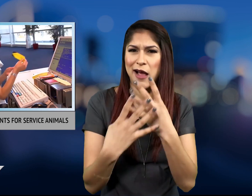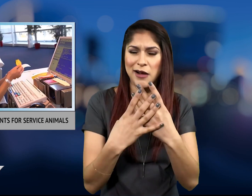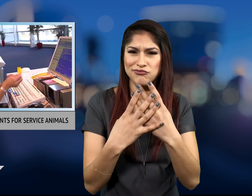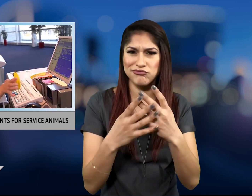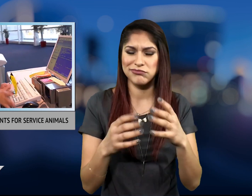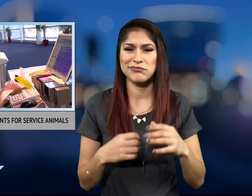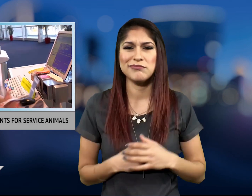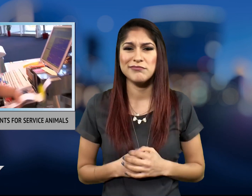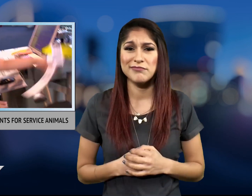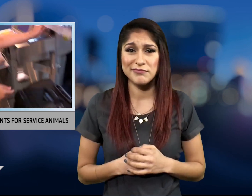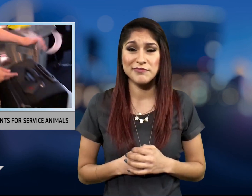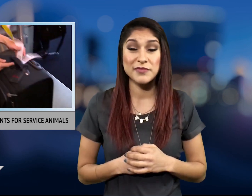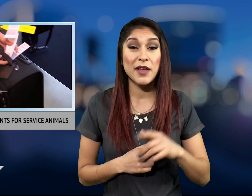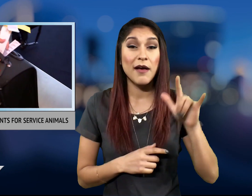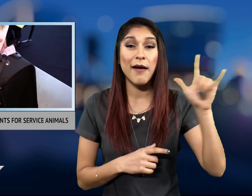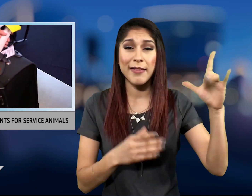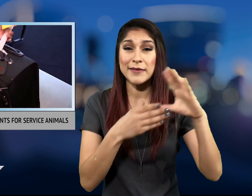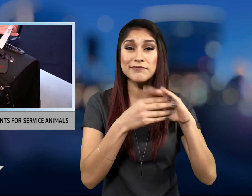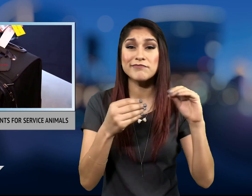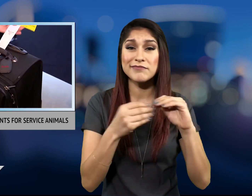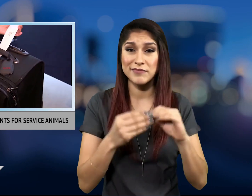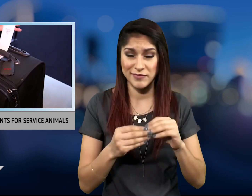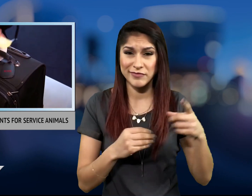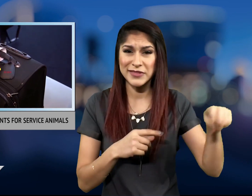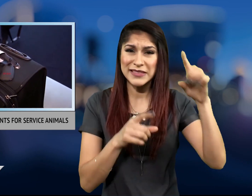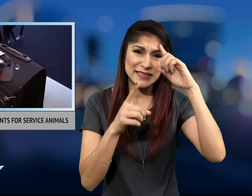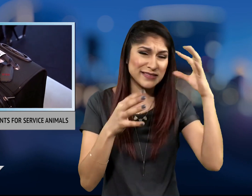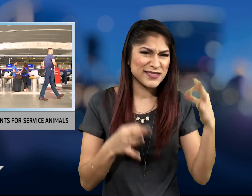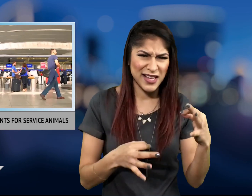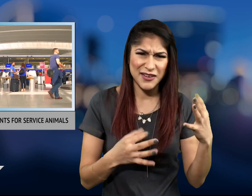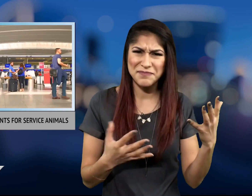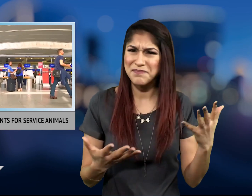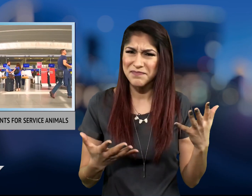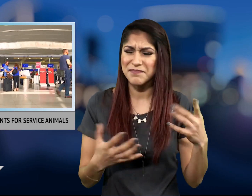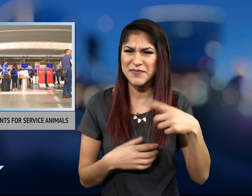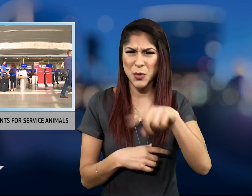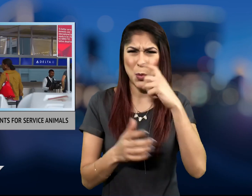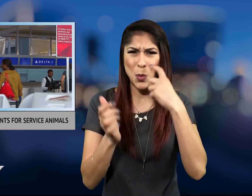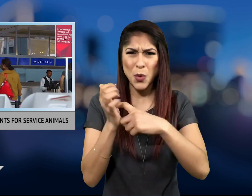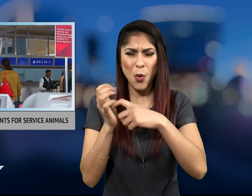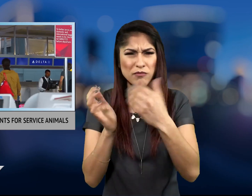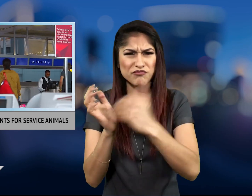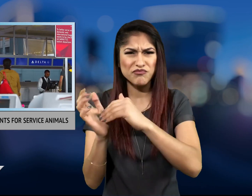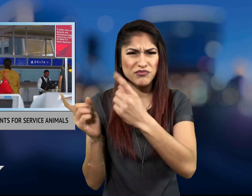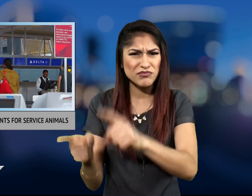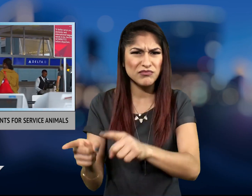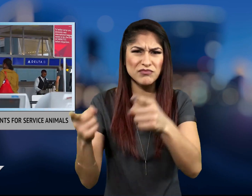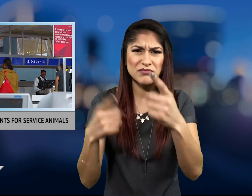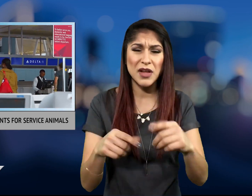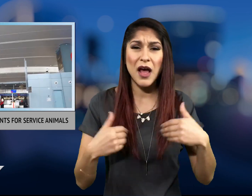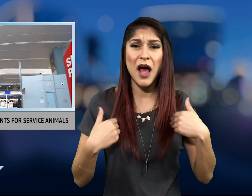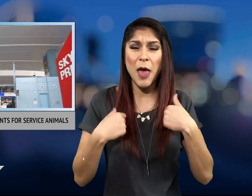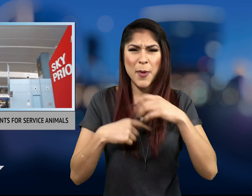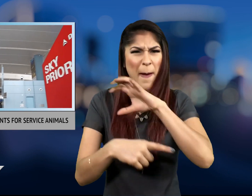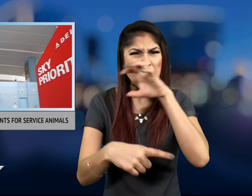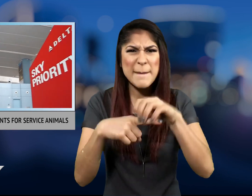kennel. The airline says the decision was made after repeated incidents involving untrained animals